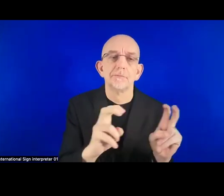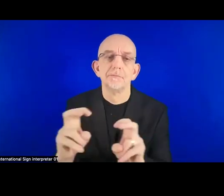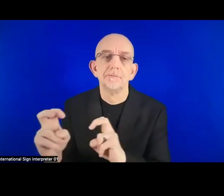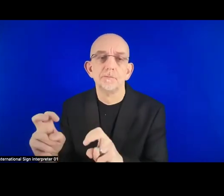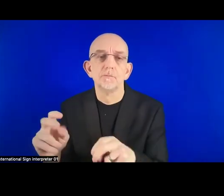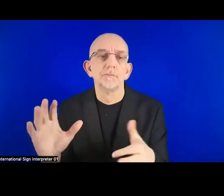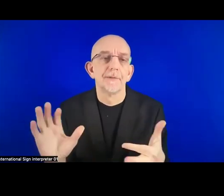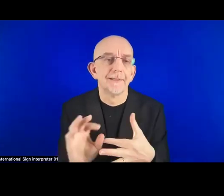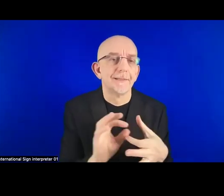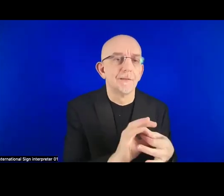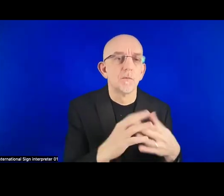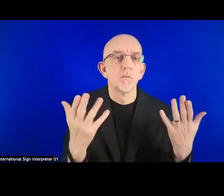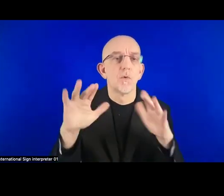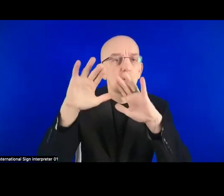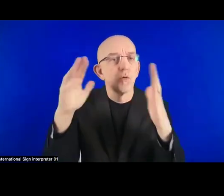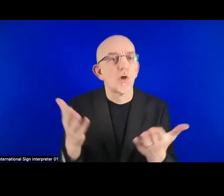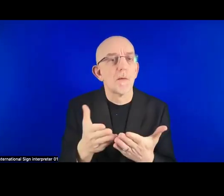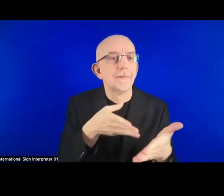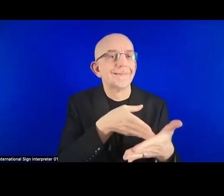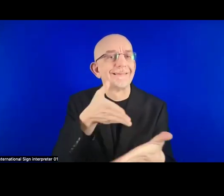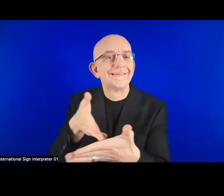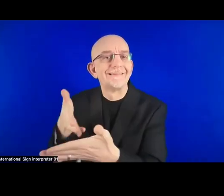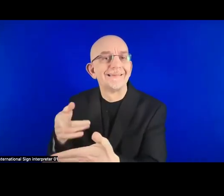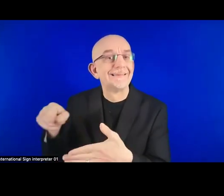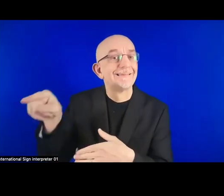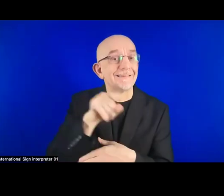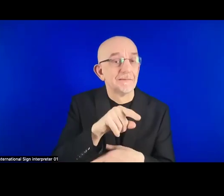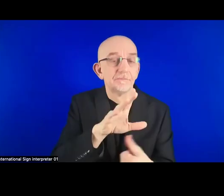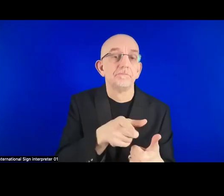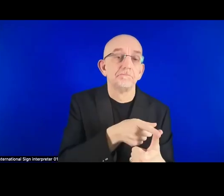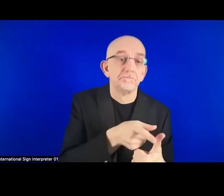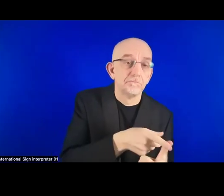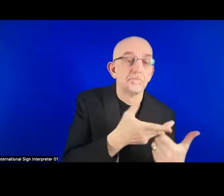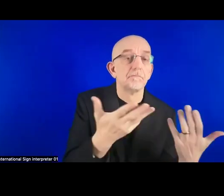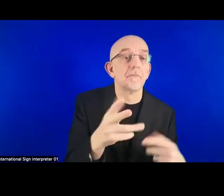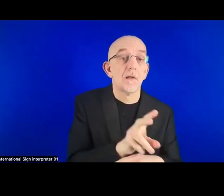institutional change, the institutionalisation, independent living and community